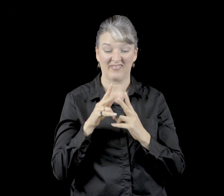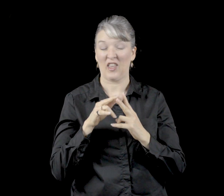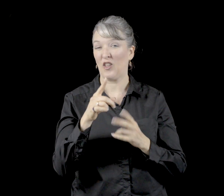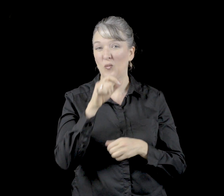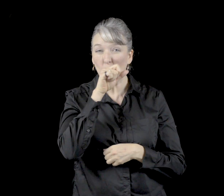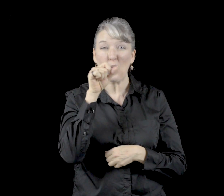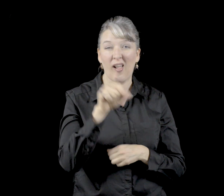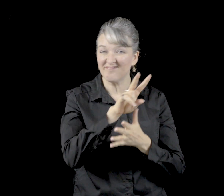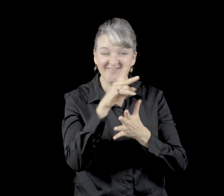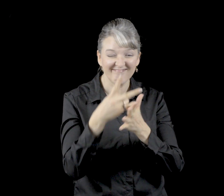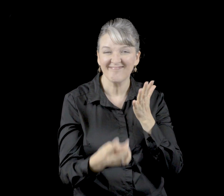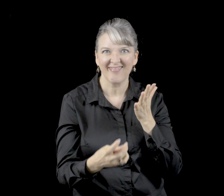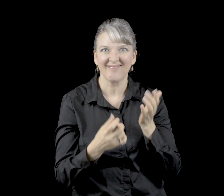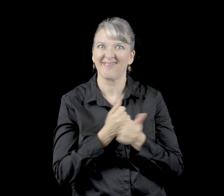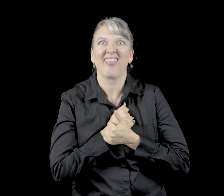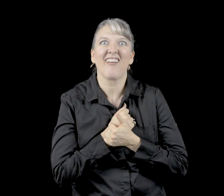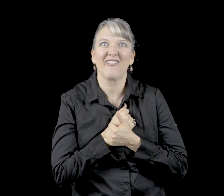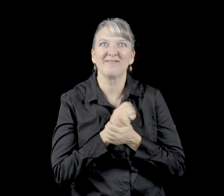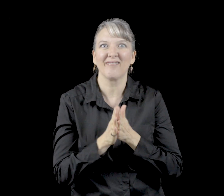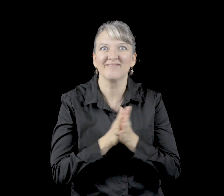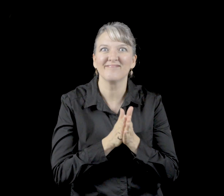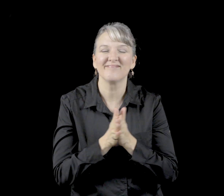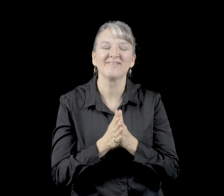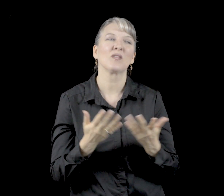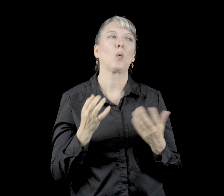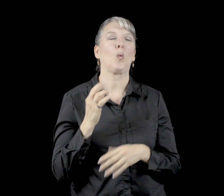Either you are the kind madly in love, with a passion, working with numbers,